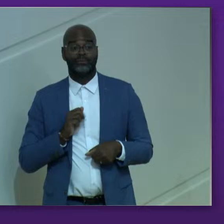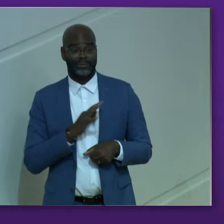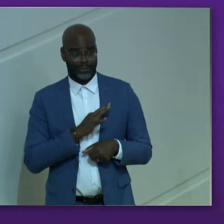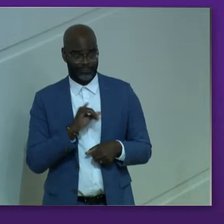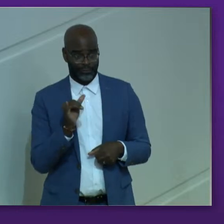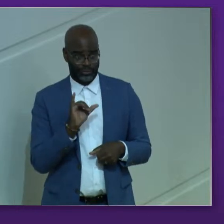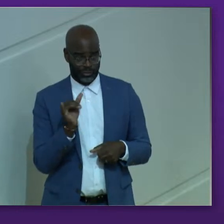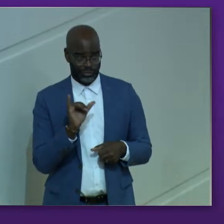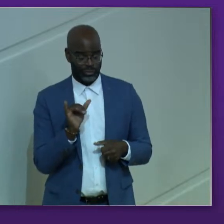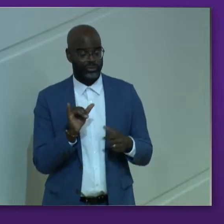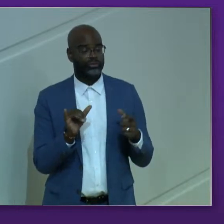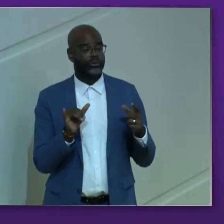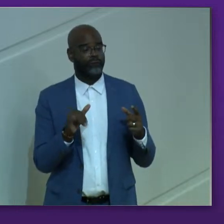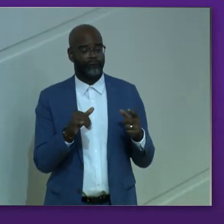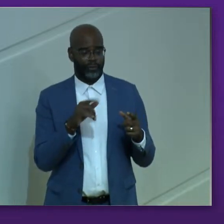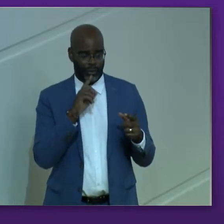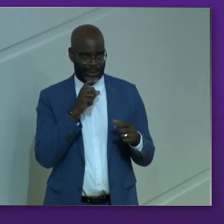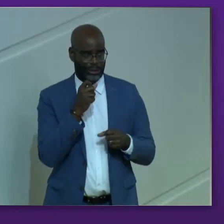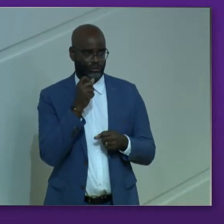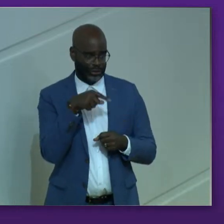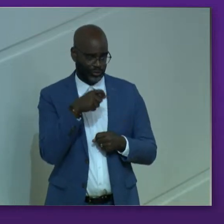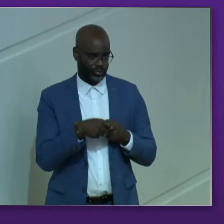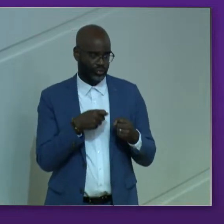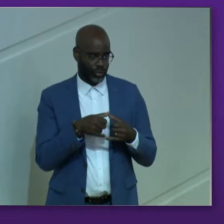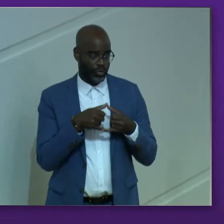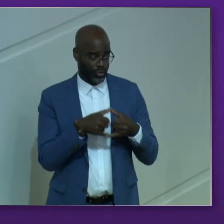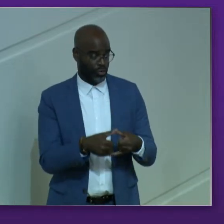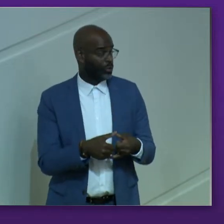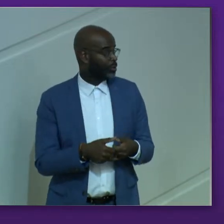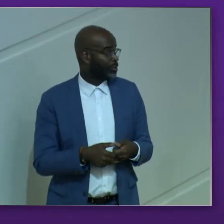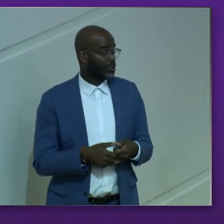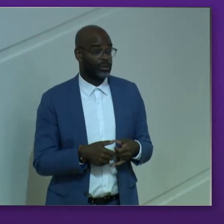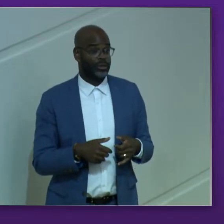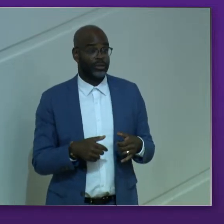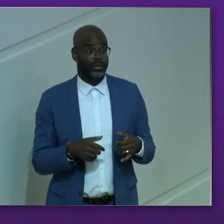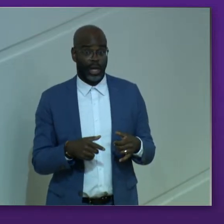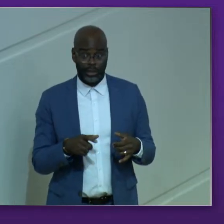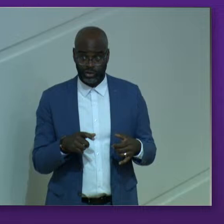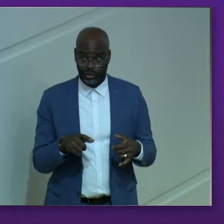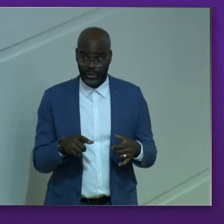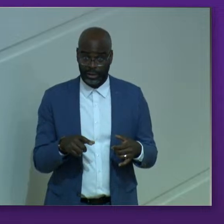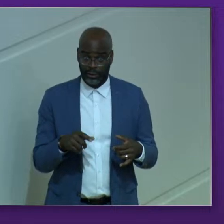PRESENT THE AWARDS FOR THE PROGRAM STAFF PART-TIME FACULTY